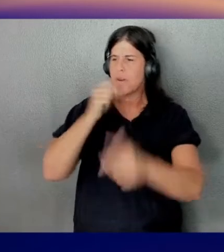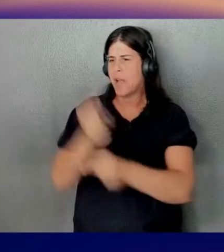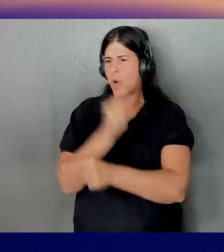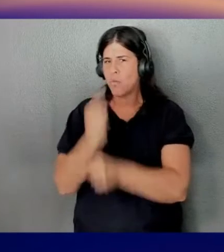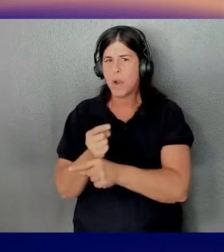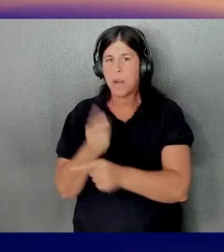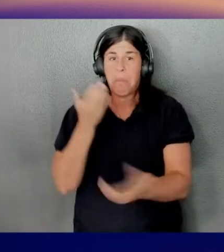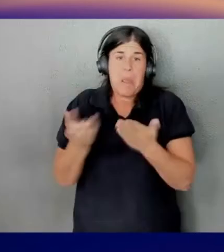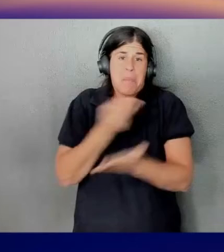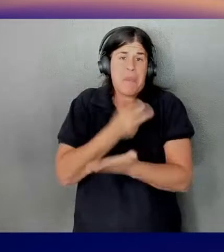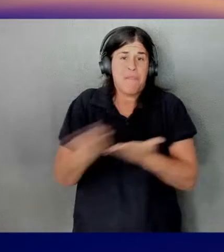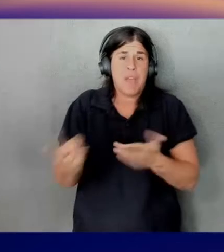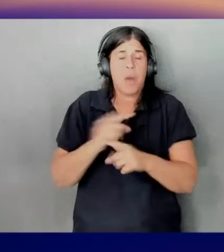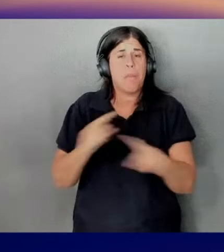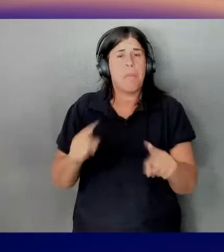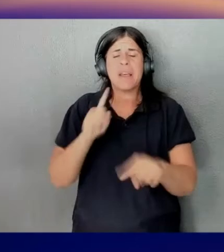But they cannot really get combined